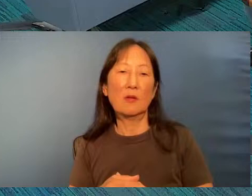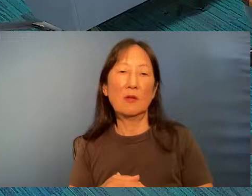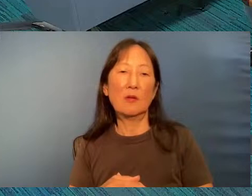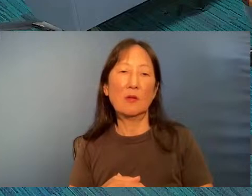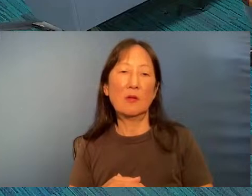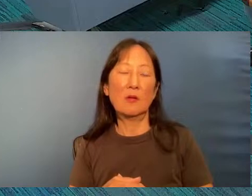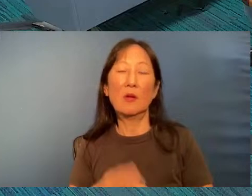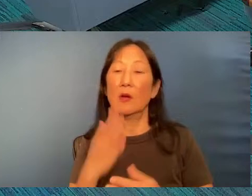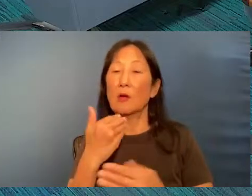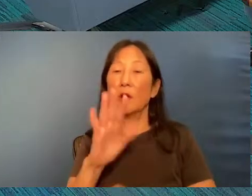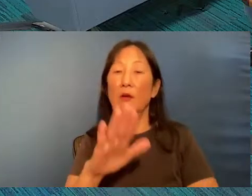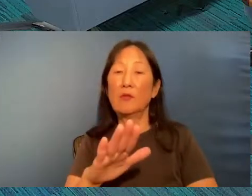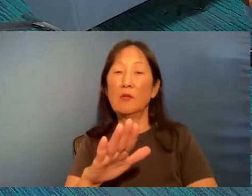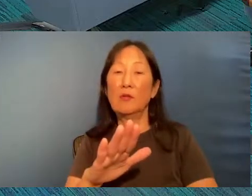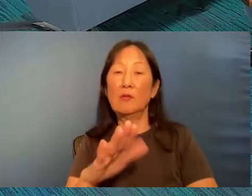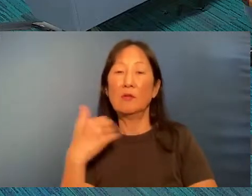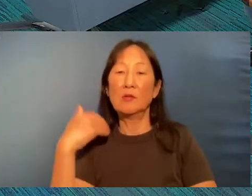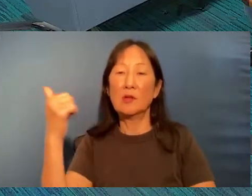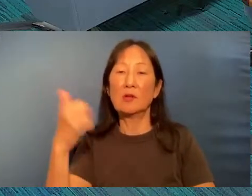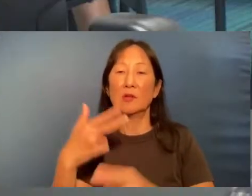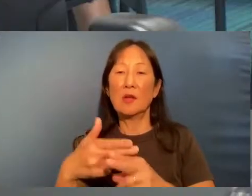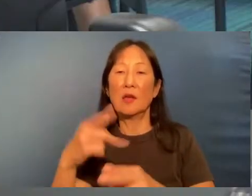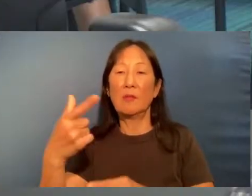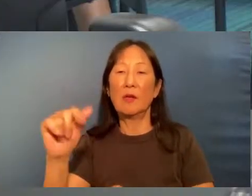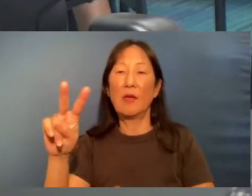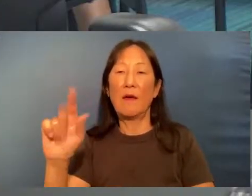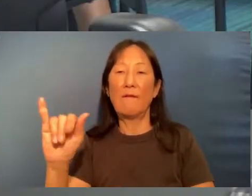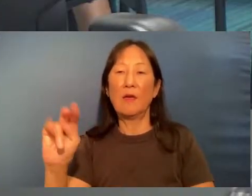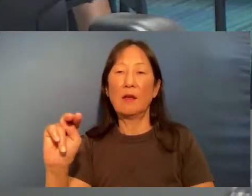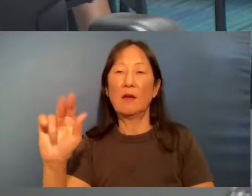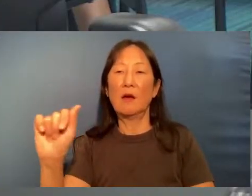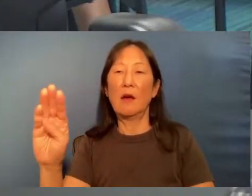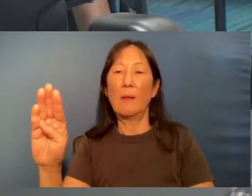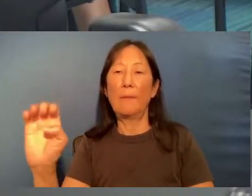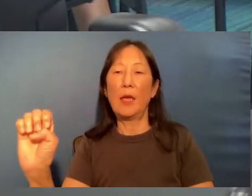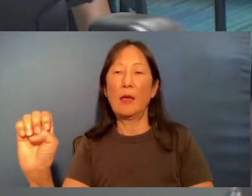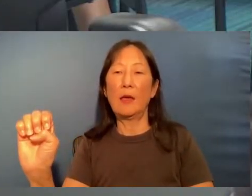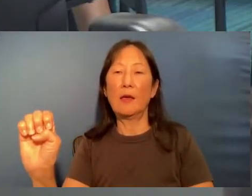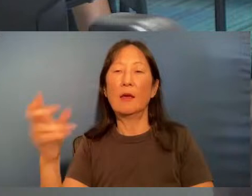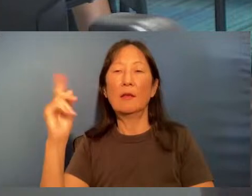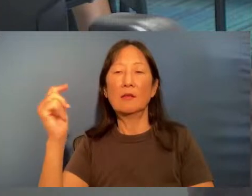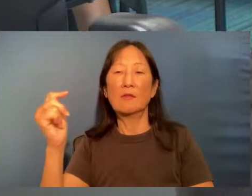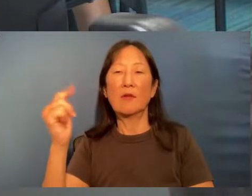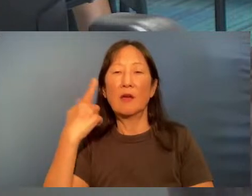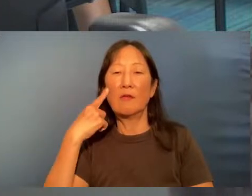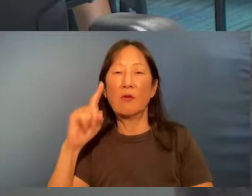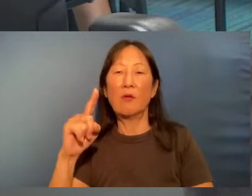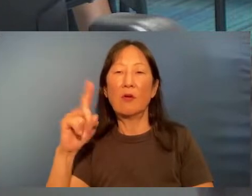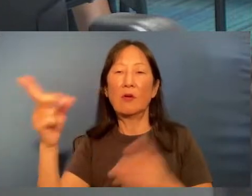Good afternoon chairs. My name is Gavin Ave testifying on behalf behalf director Ryan Armani.